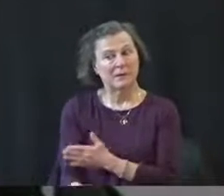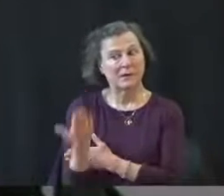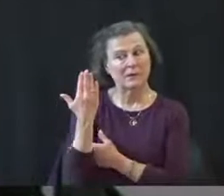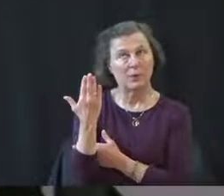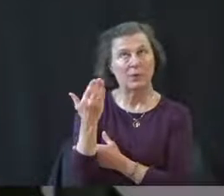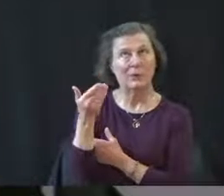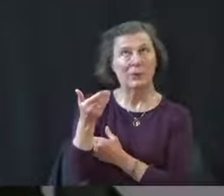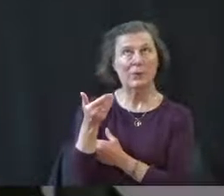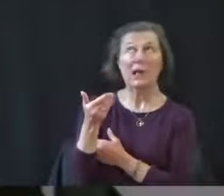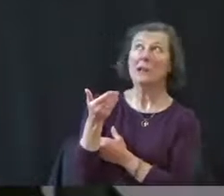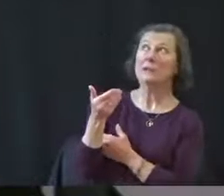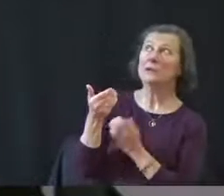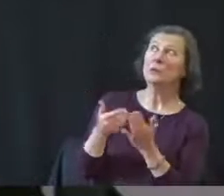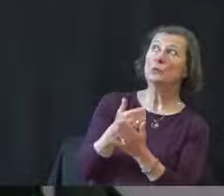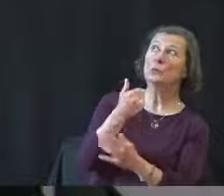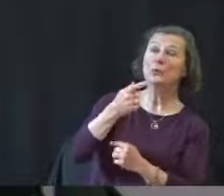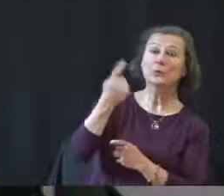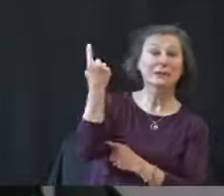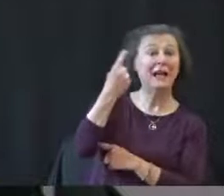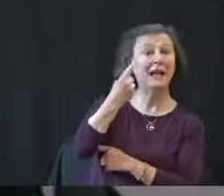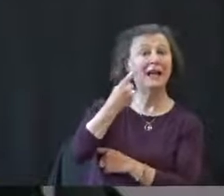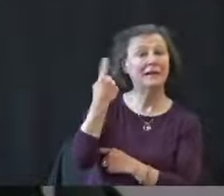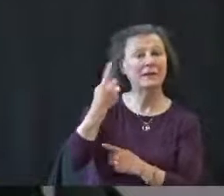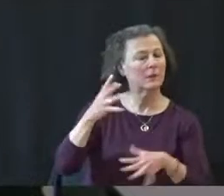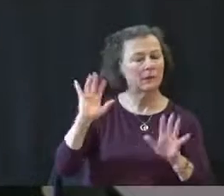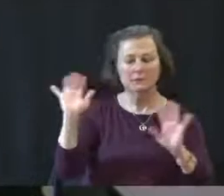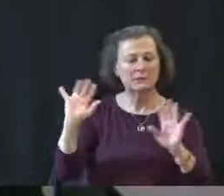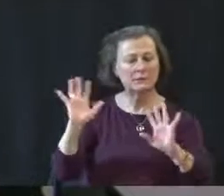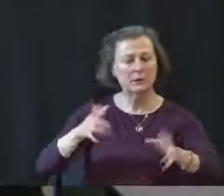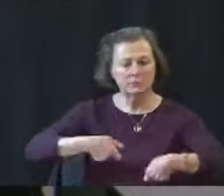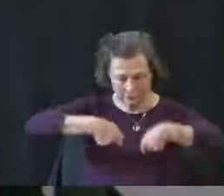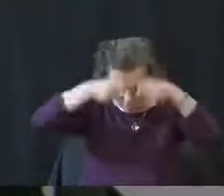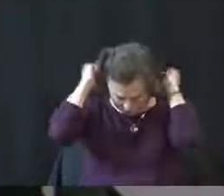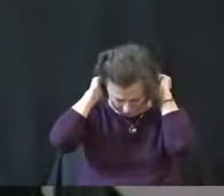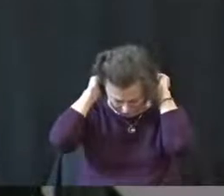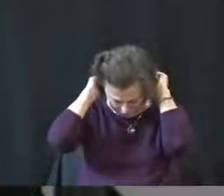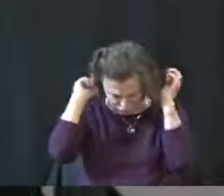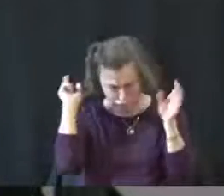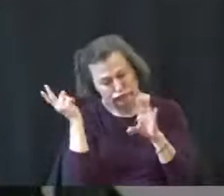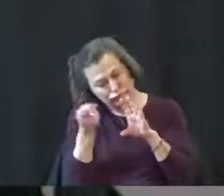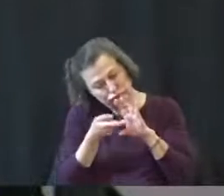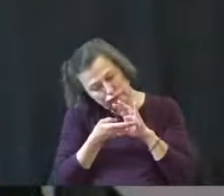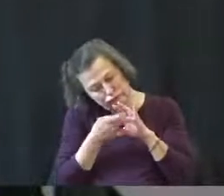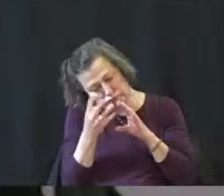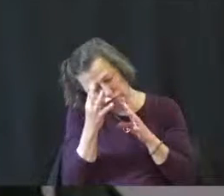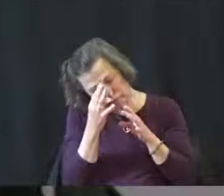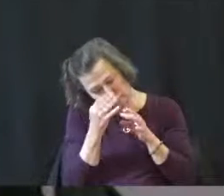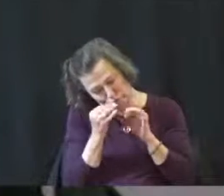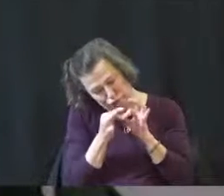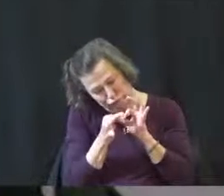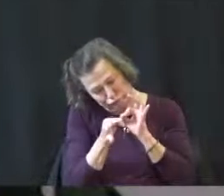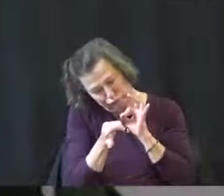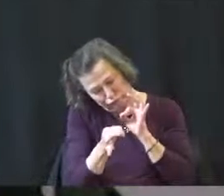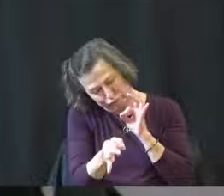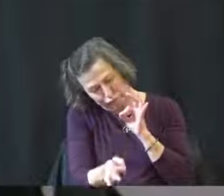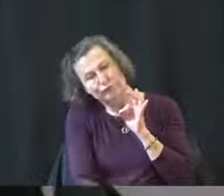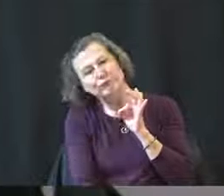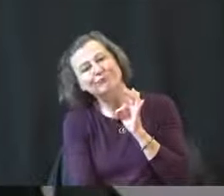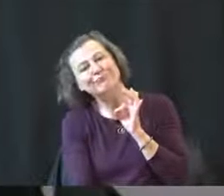Sometimes I just want to pull the covers back over my head and drift back in to sleep. And then if I do manage to get a few more winks